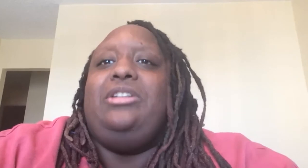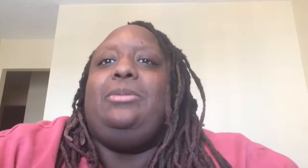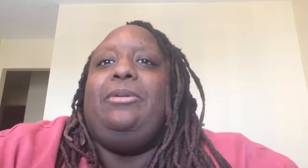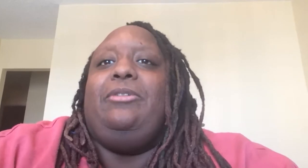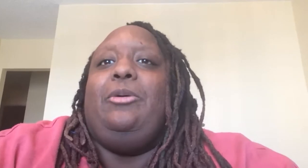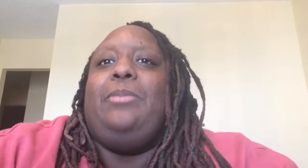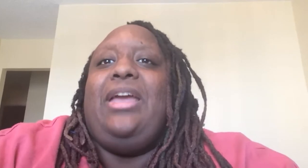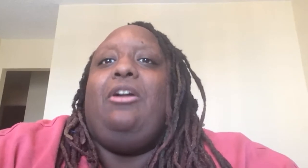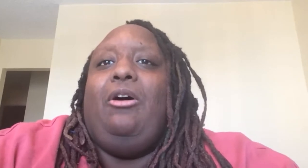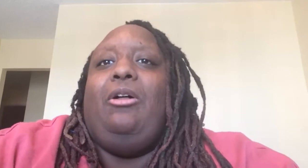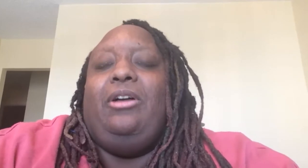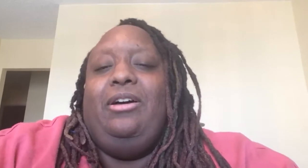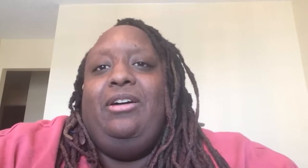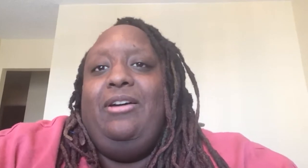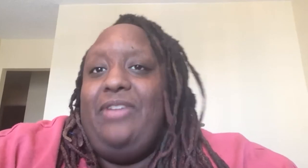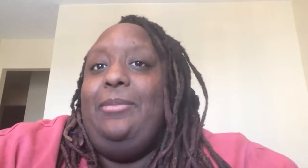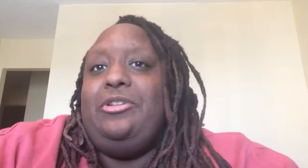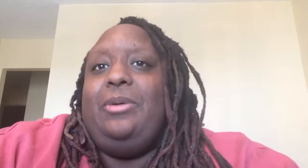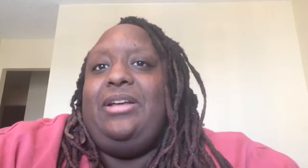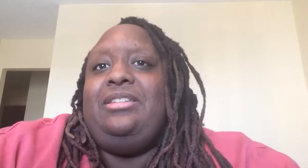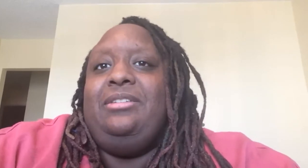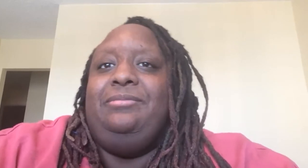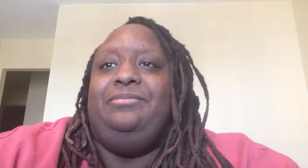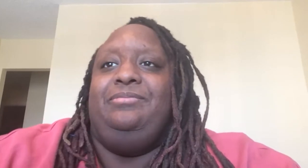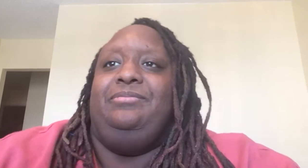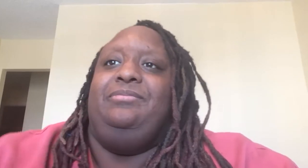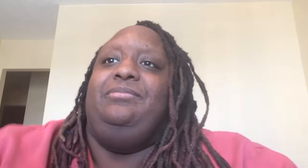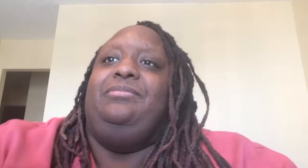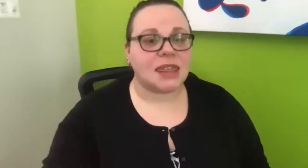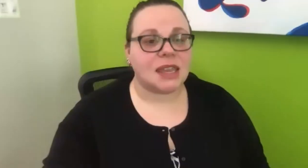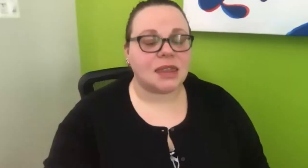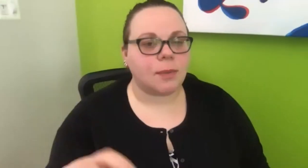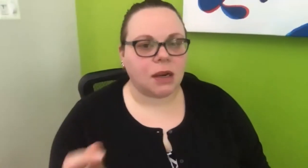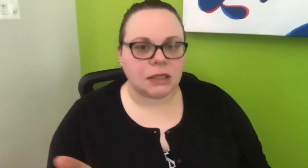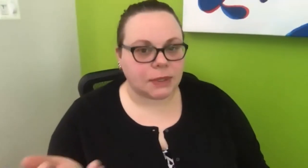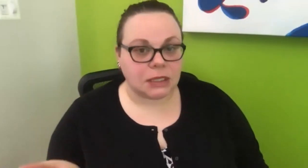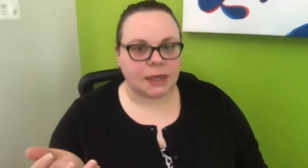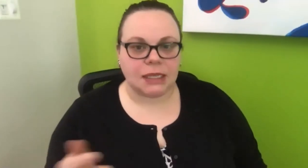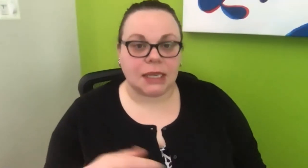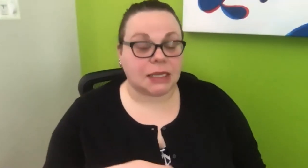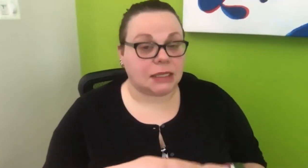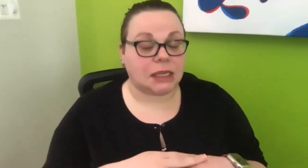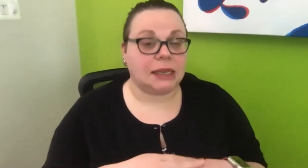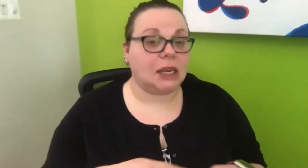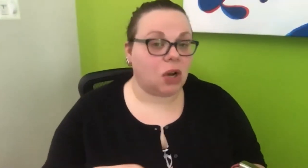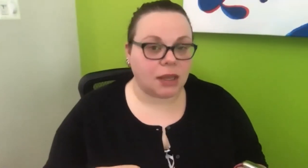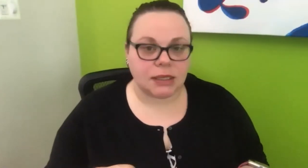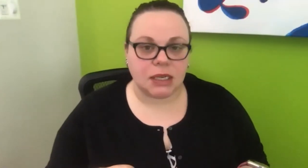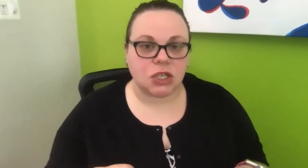Make it all available to us. And I think the Americans with Disabilities Act is clear on this issue that